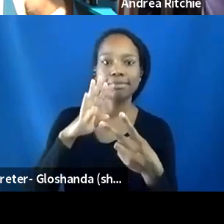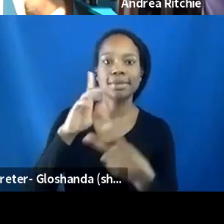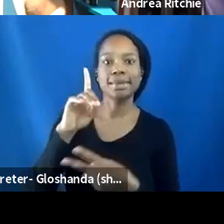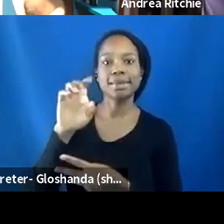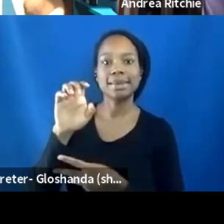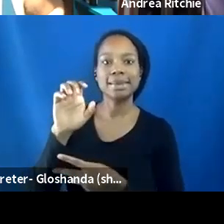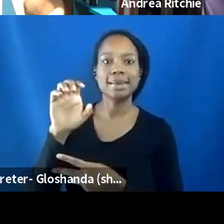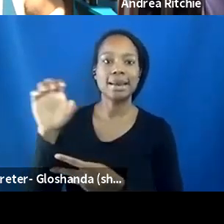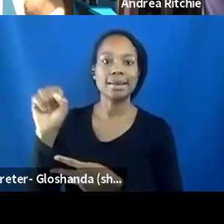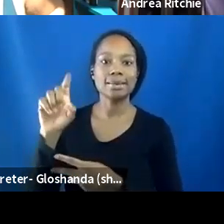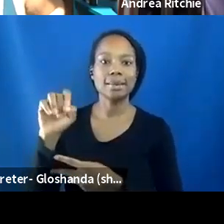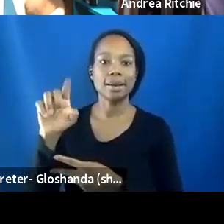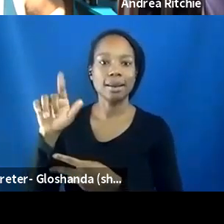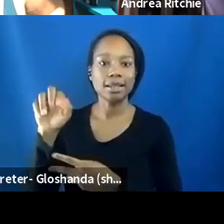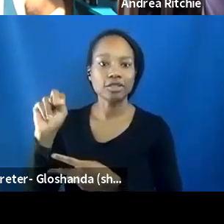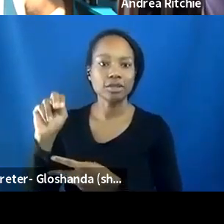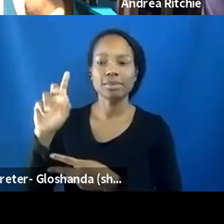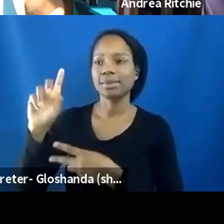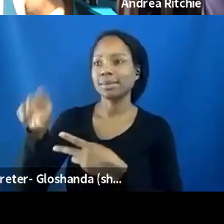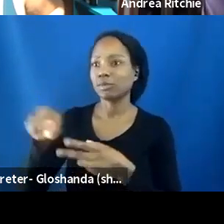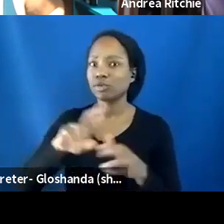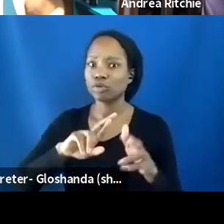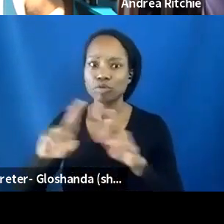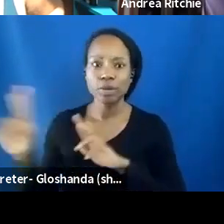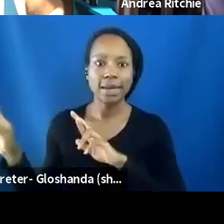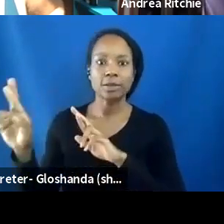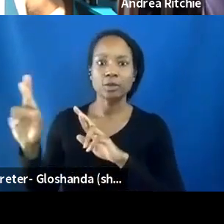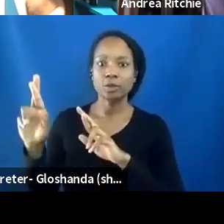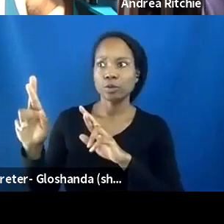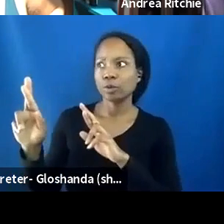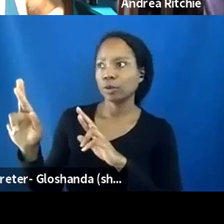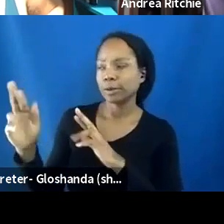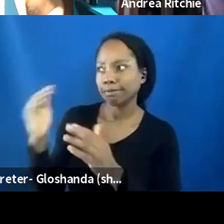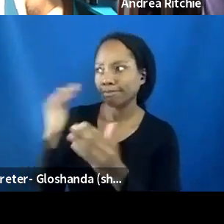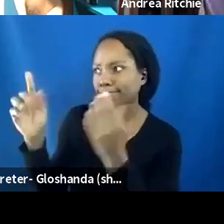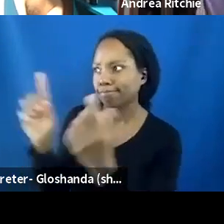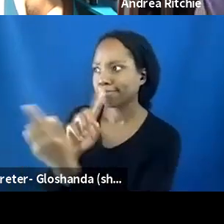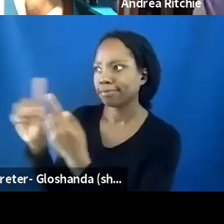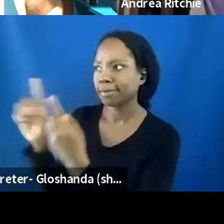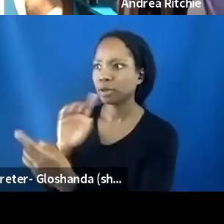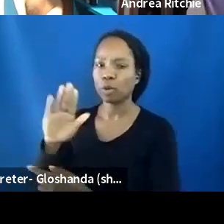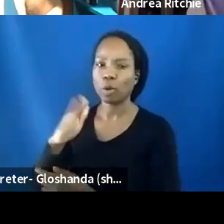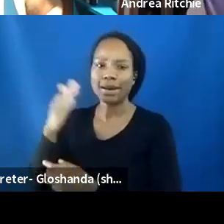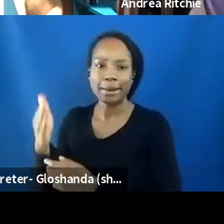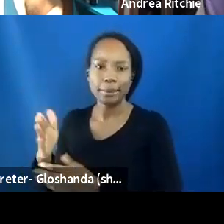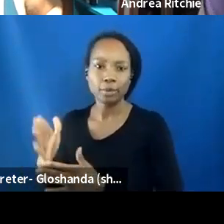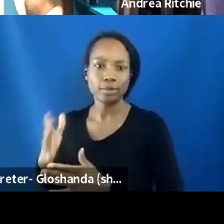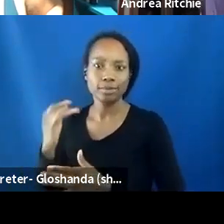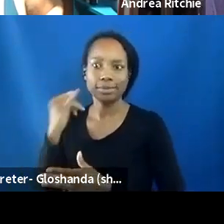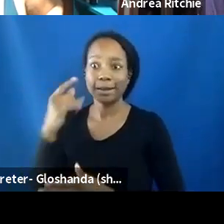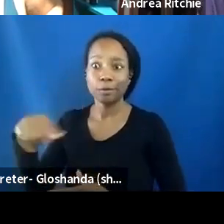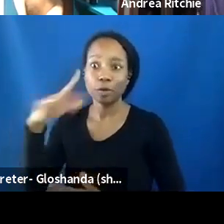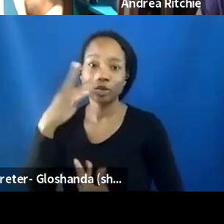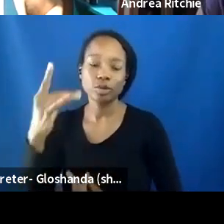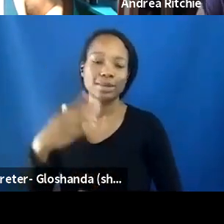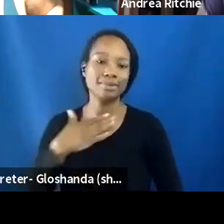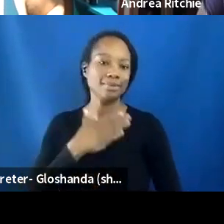So if that's something you're interested in, please please check it out. And I'm gonna stop there. Thank you.